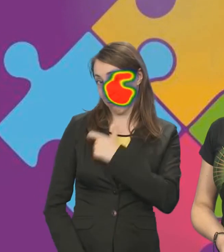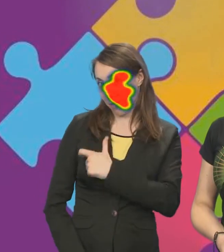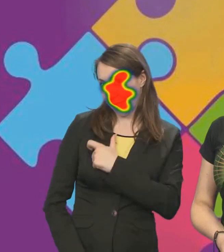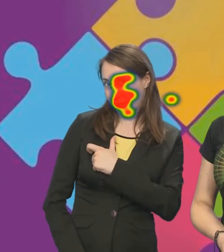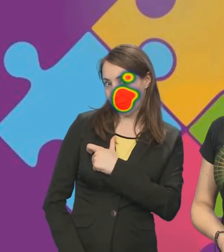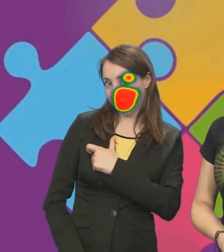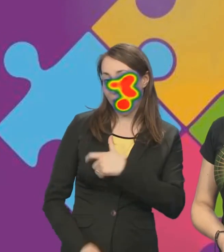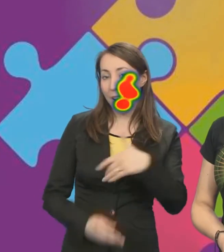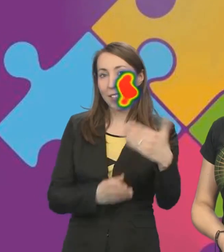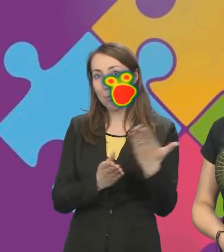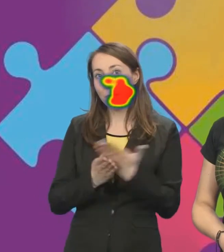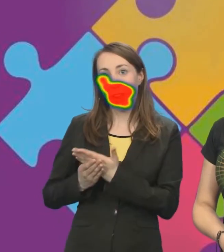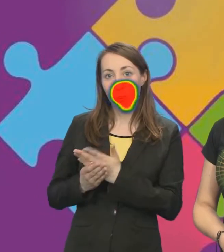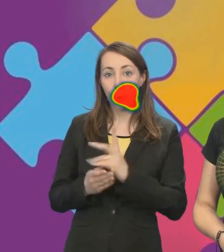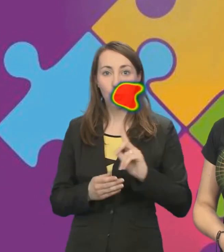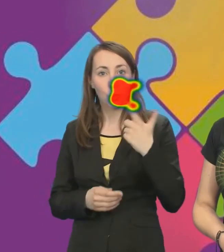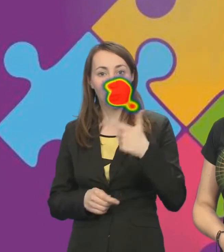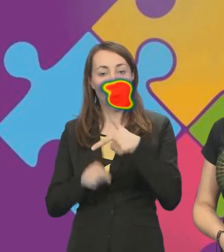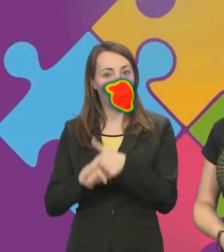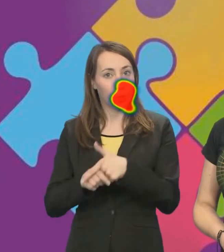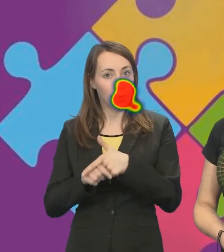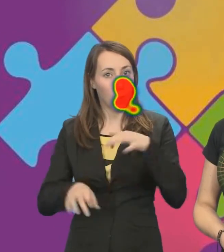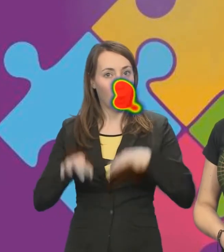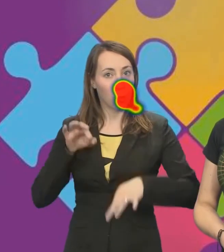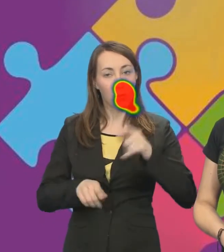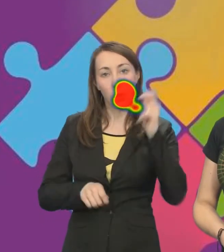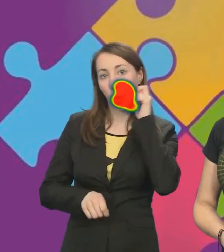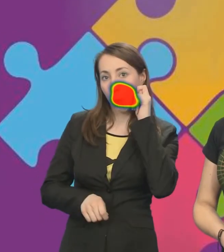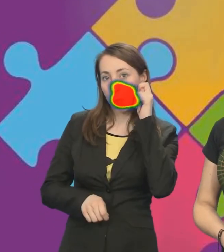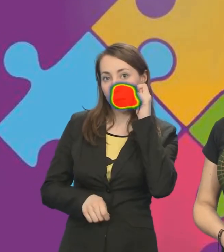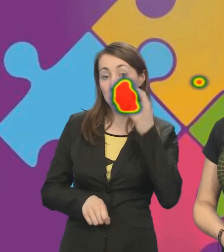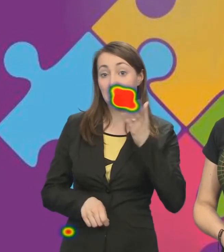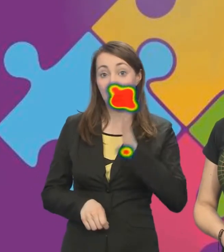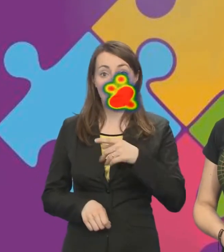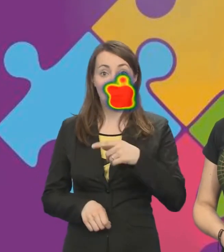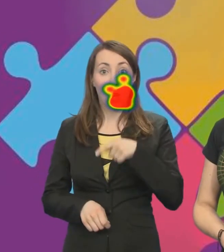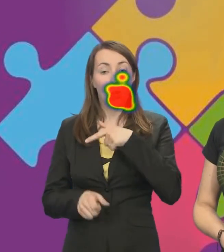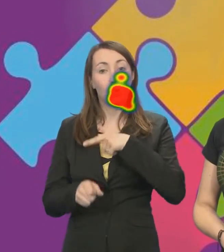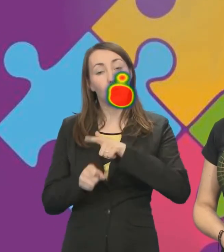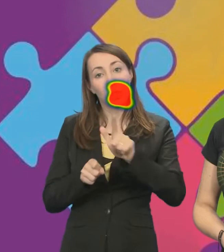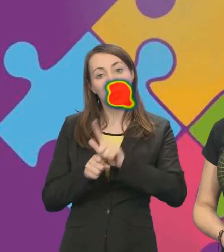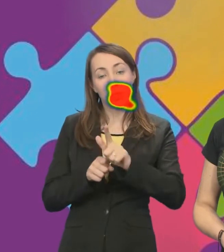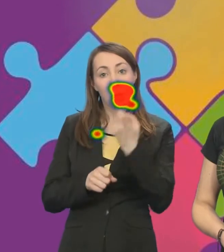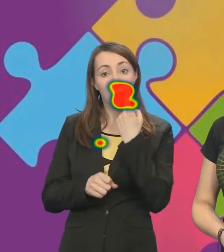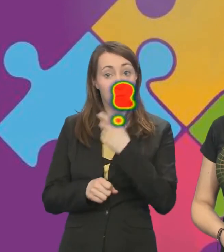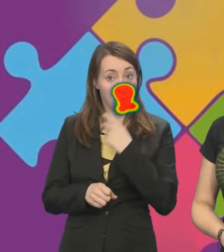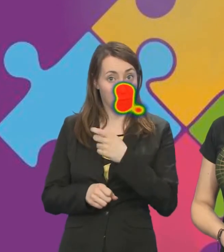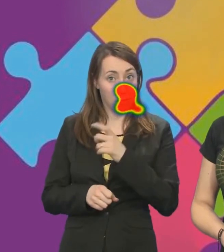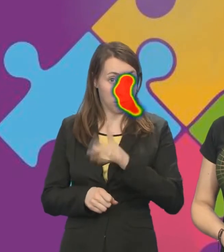Items of clothing such as an identifier, watch and prints on clothing causes unnecessary eye movement.